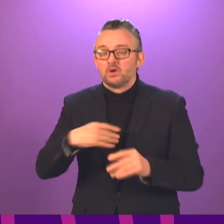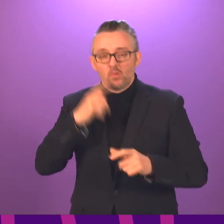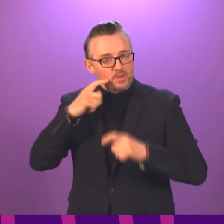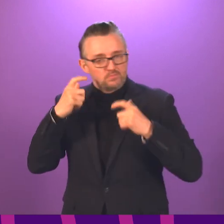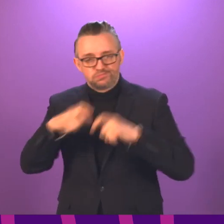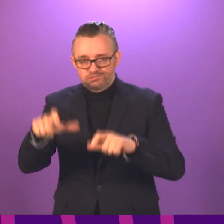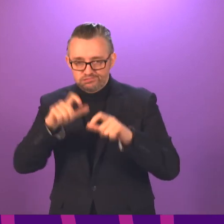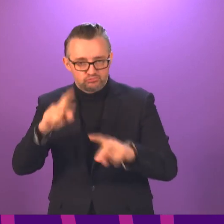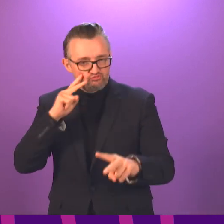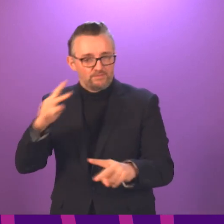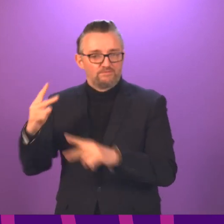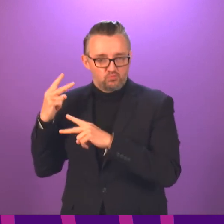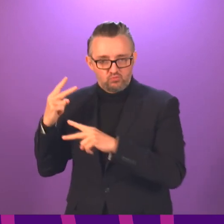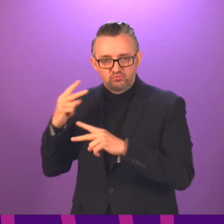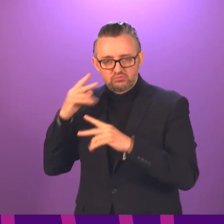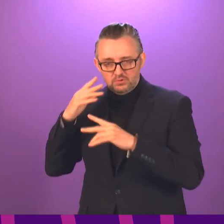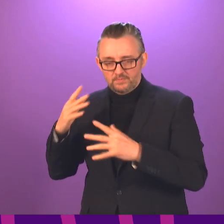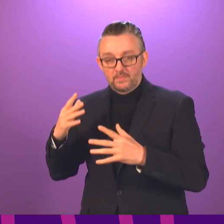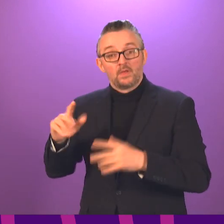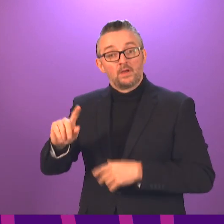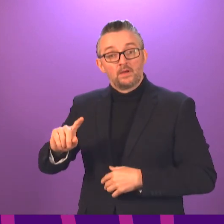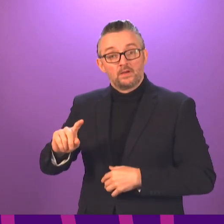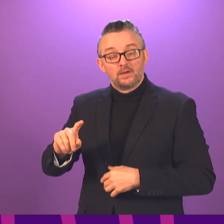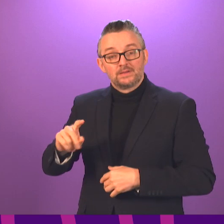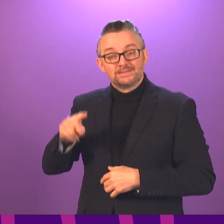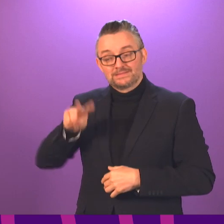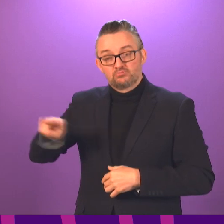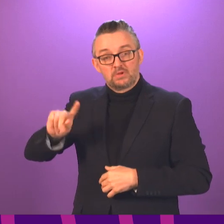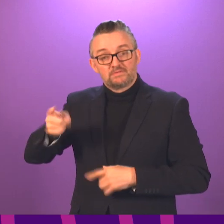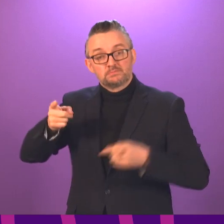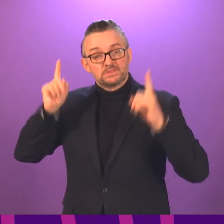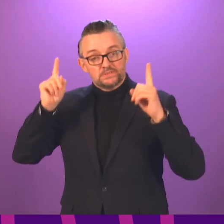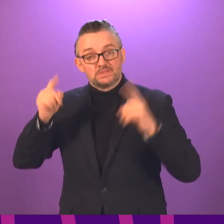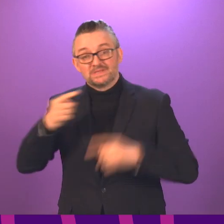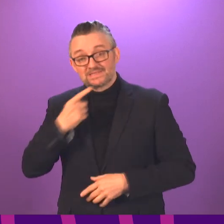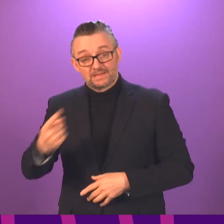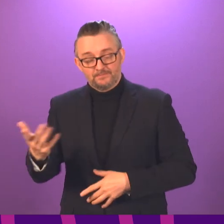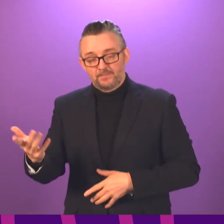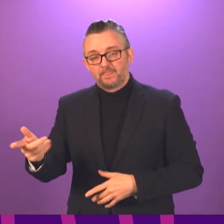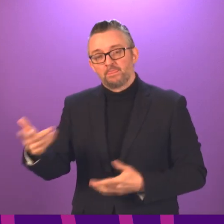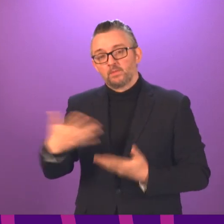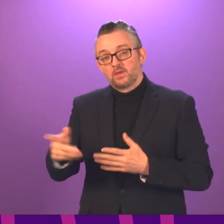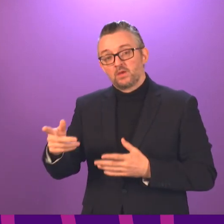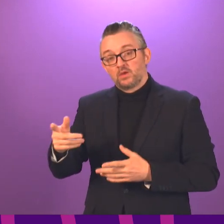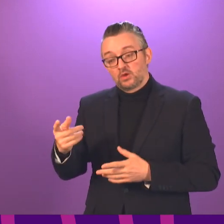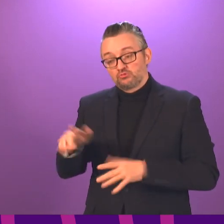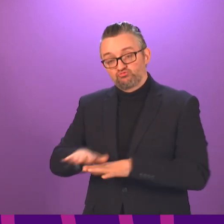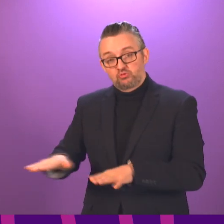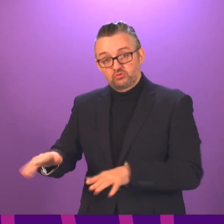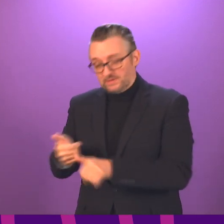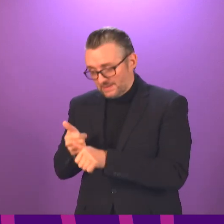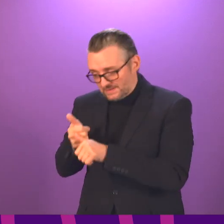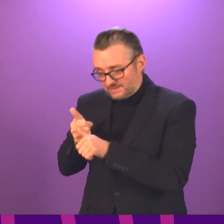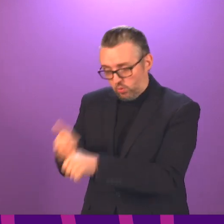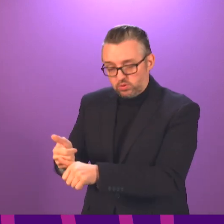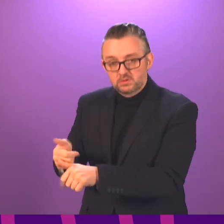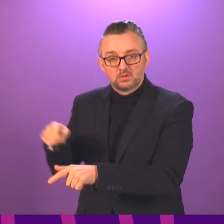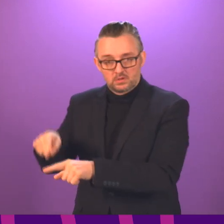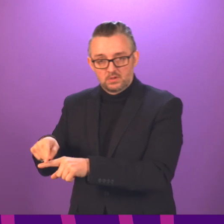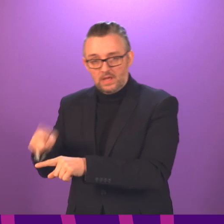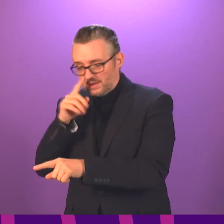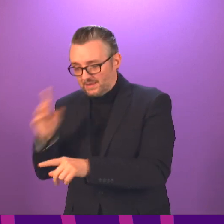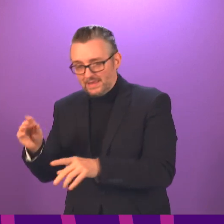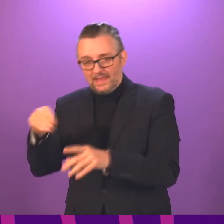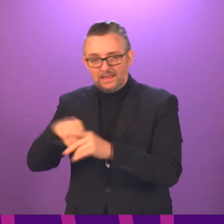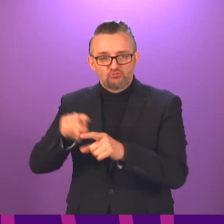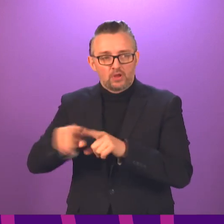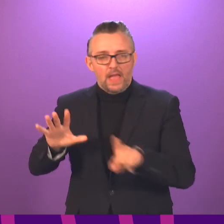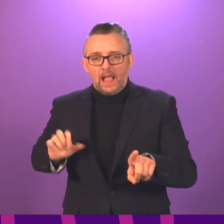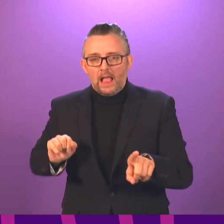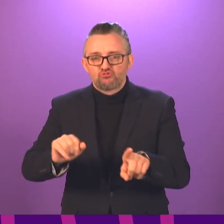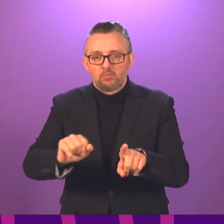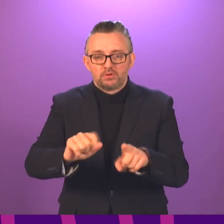and I have said that supporting children to come through and catch up from the experience